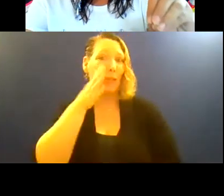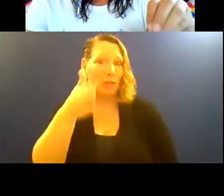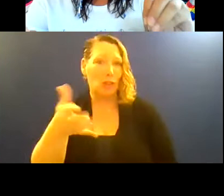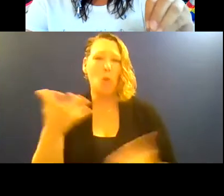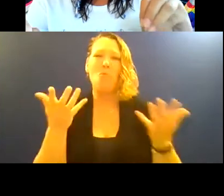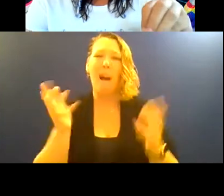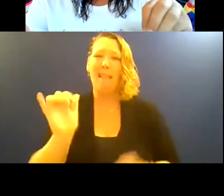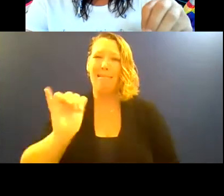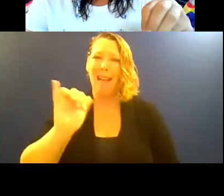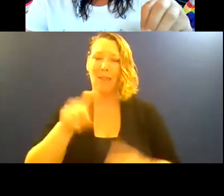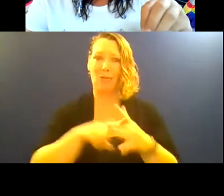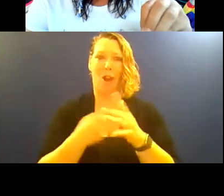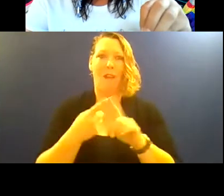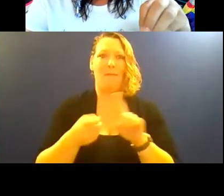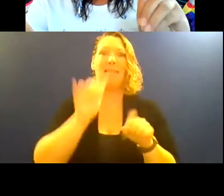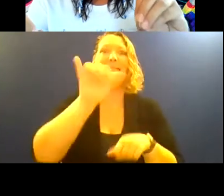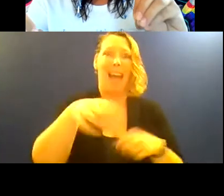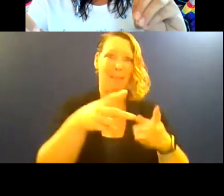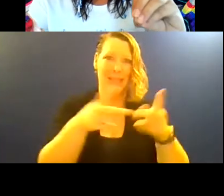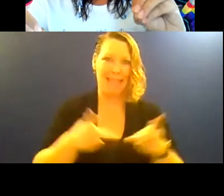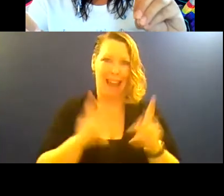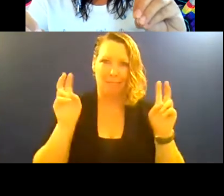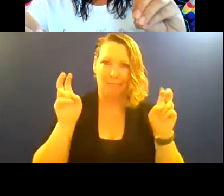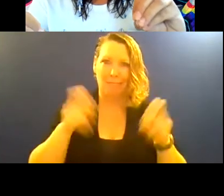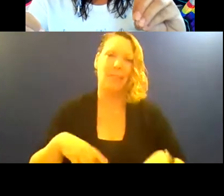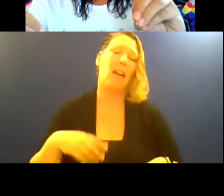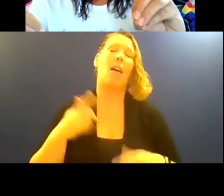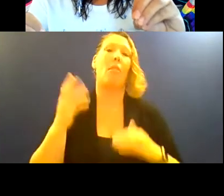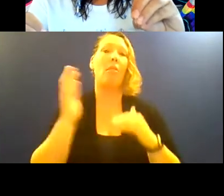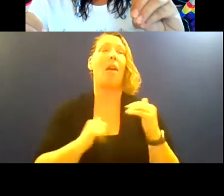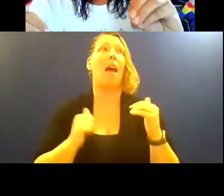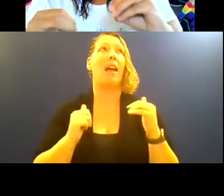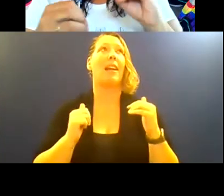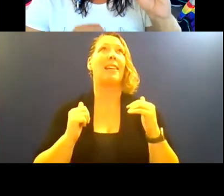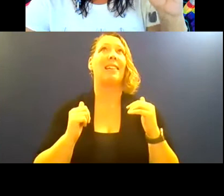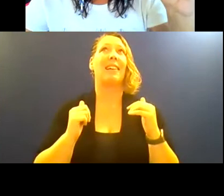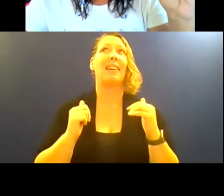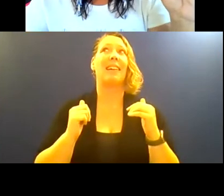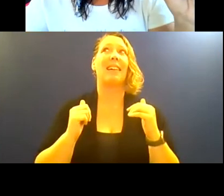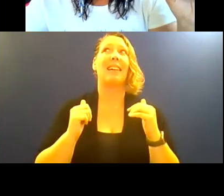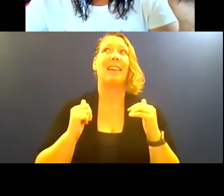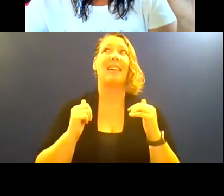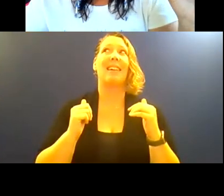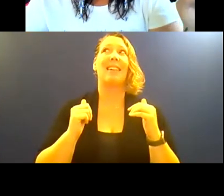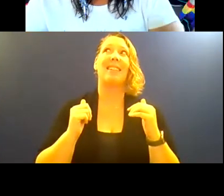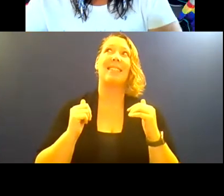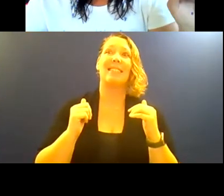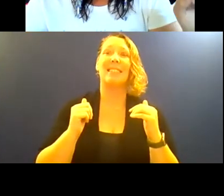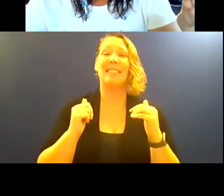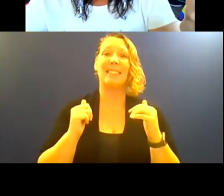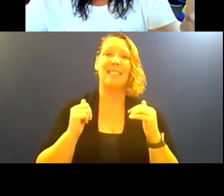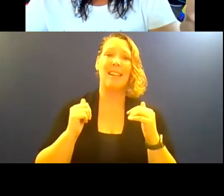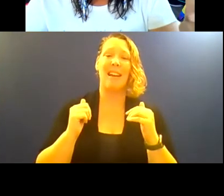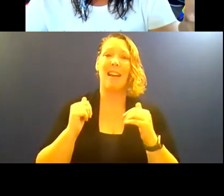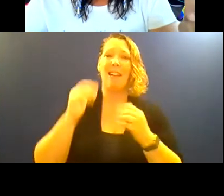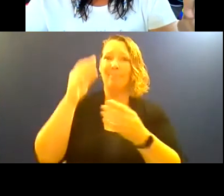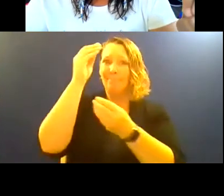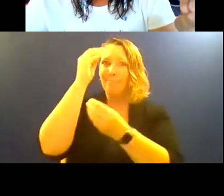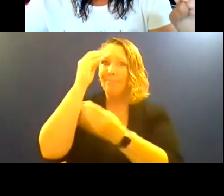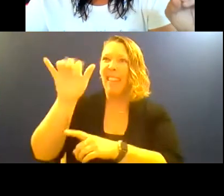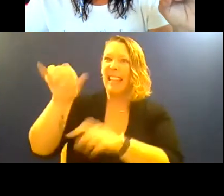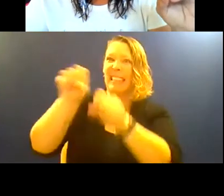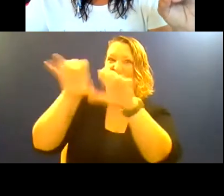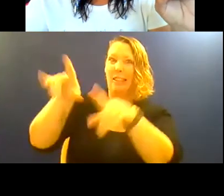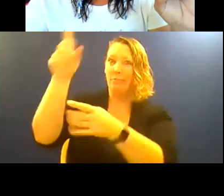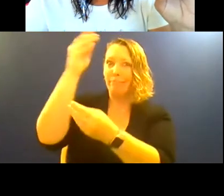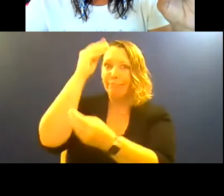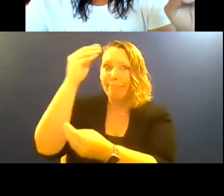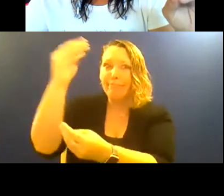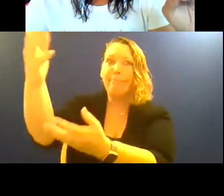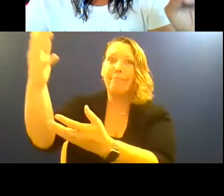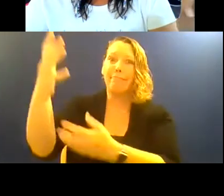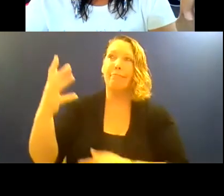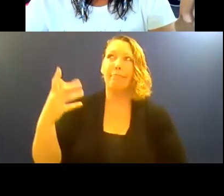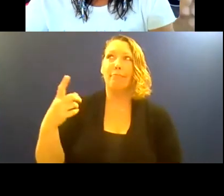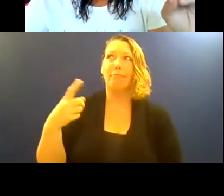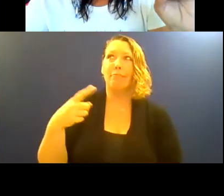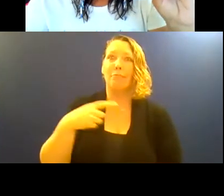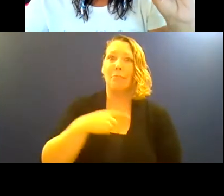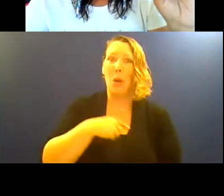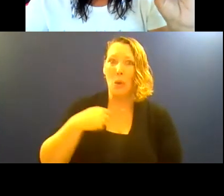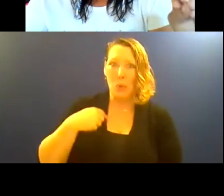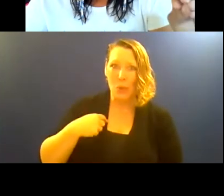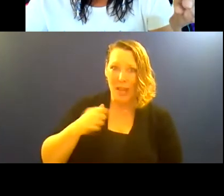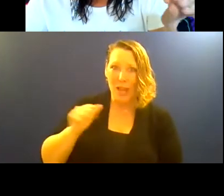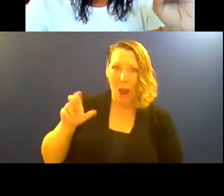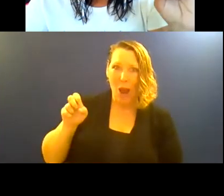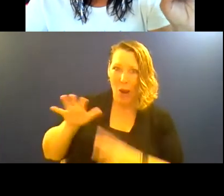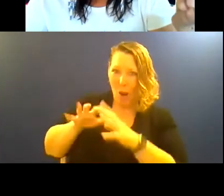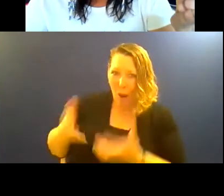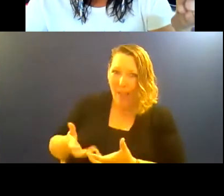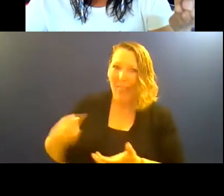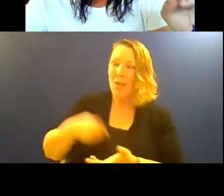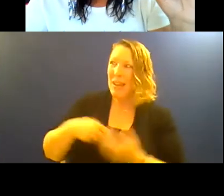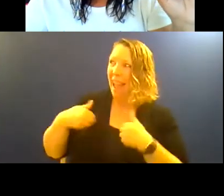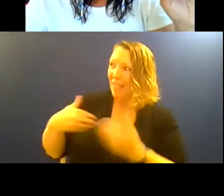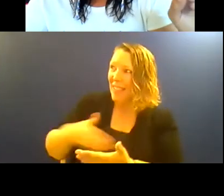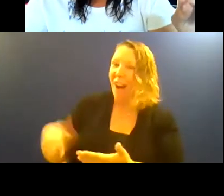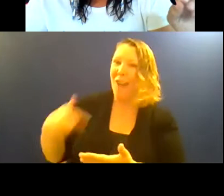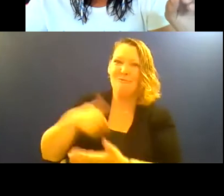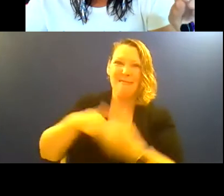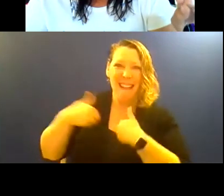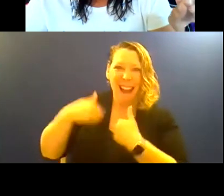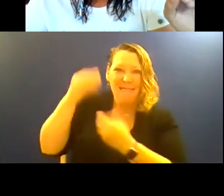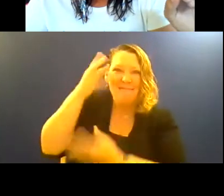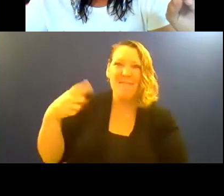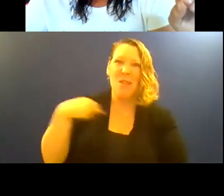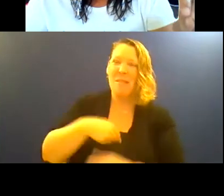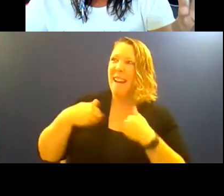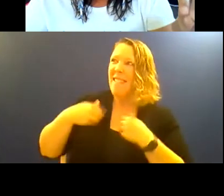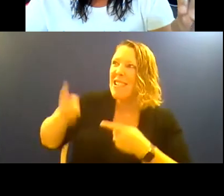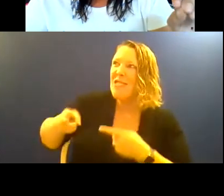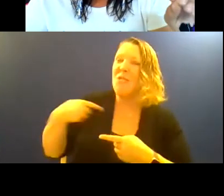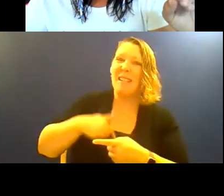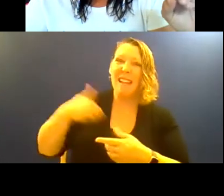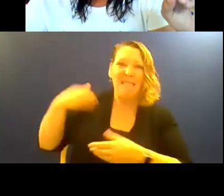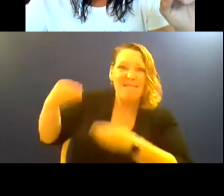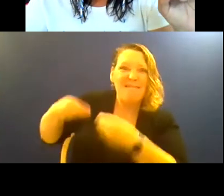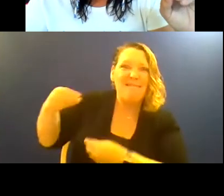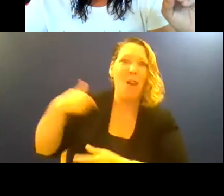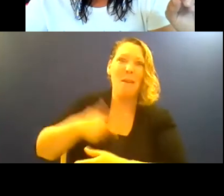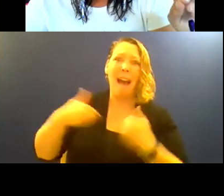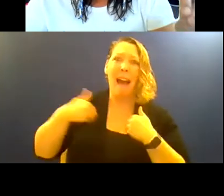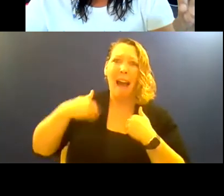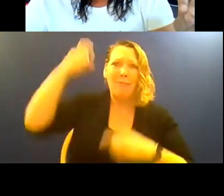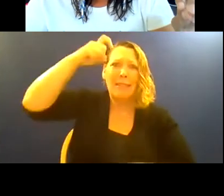What would it be like to start from that place, versus having to inform a system that we are whole, and we have songs, and we have knowledge. We have histories, we have legacy, we have wisdom.